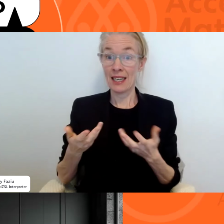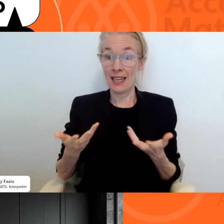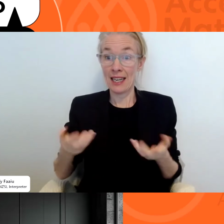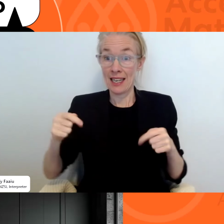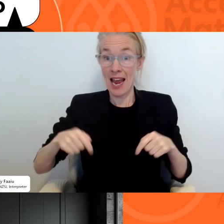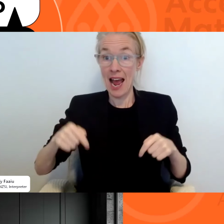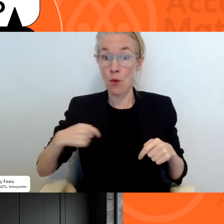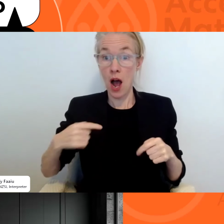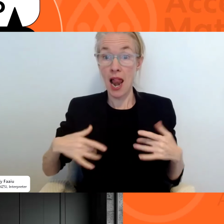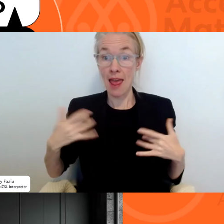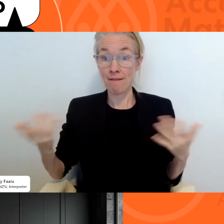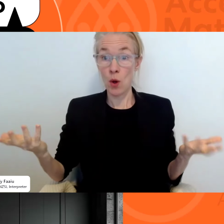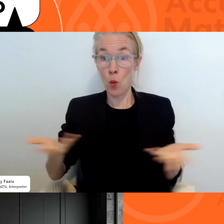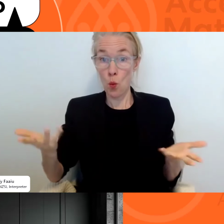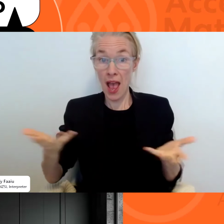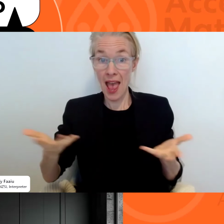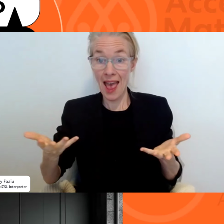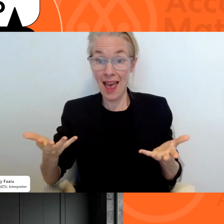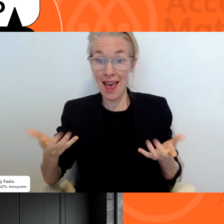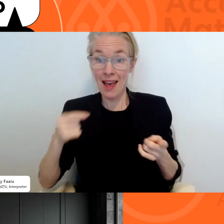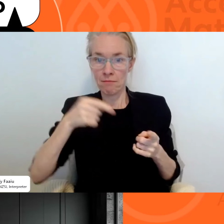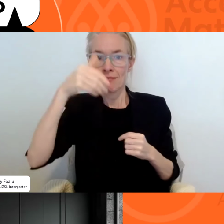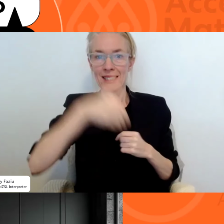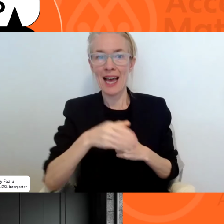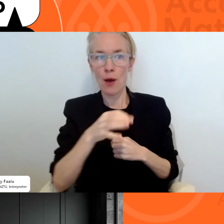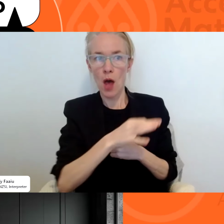around the house I bought, and that was essentially why I bought